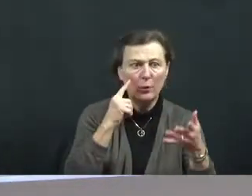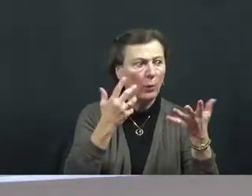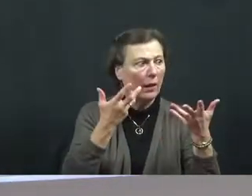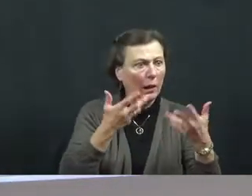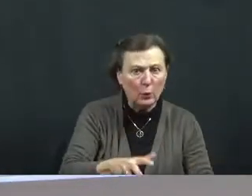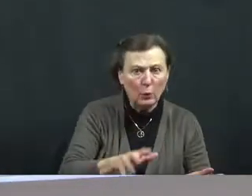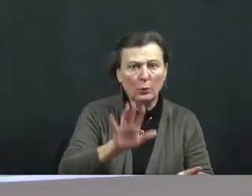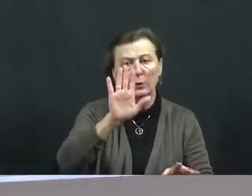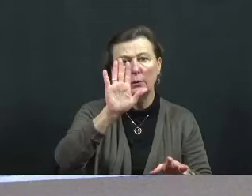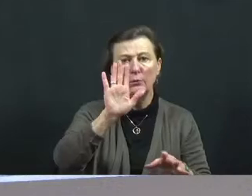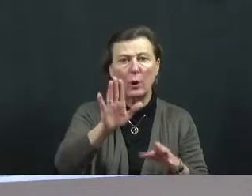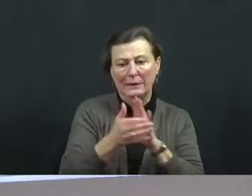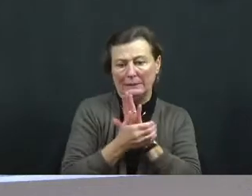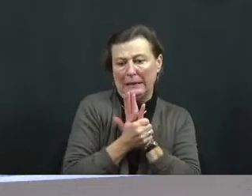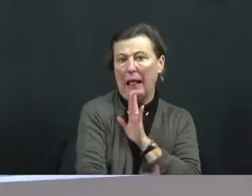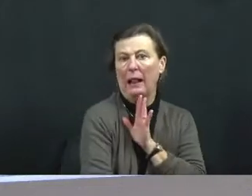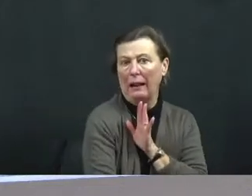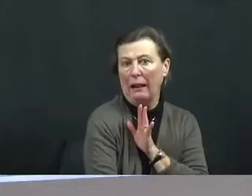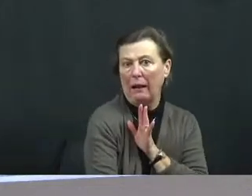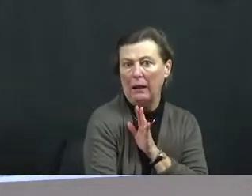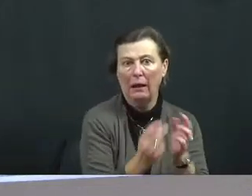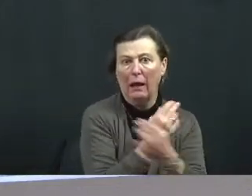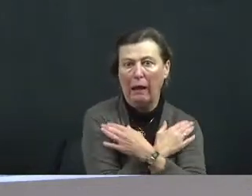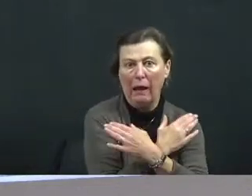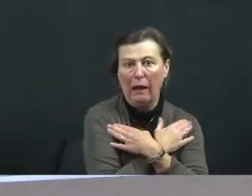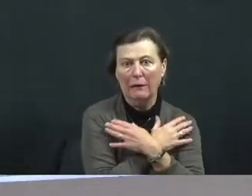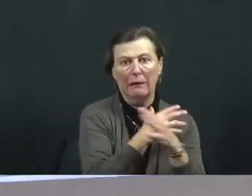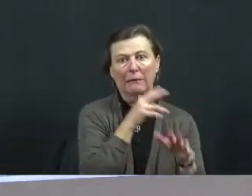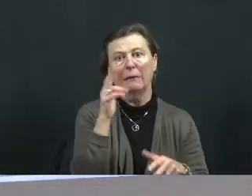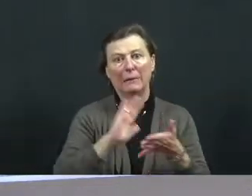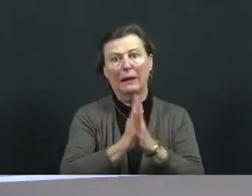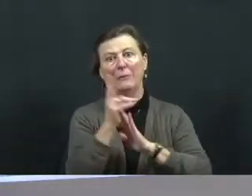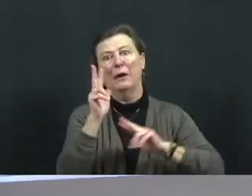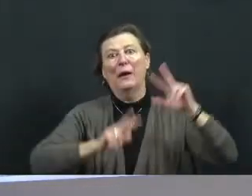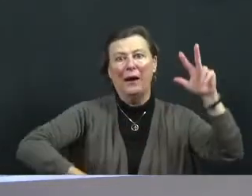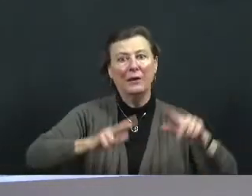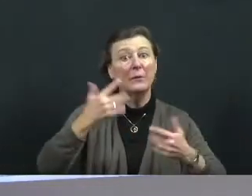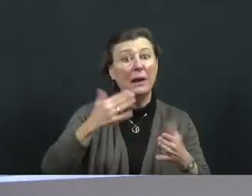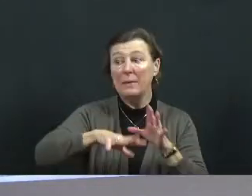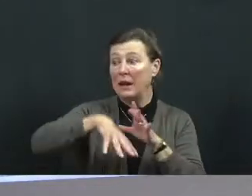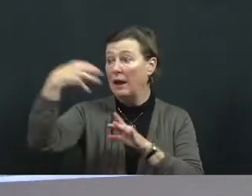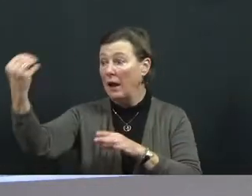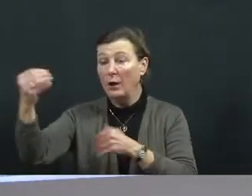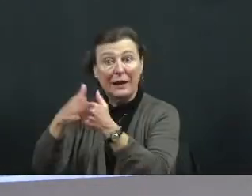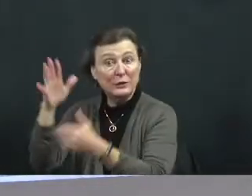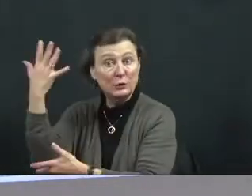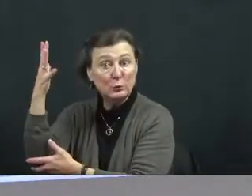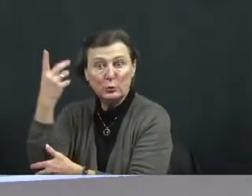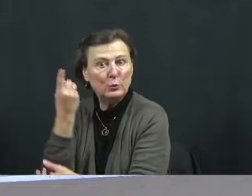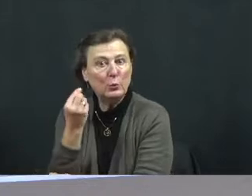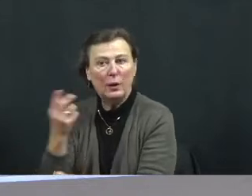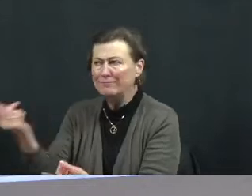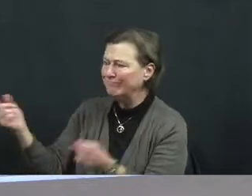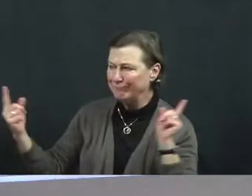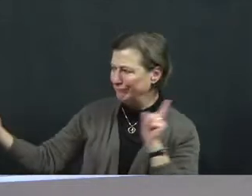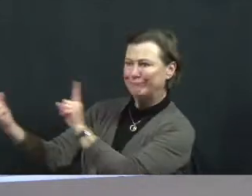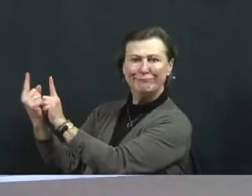So, sometime soon, when you're outside and near a tree, why don't why don't you go over and give it a hug.